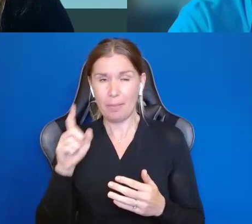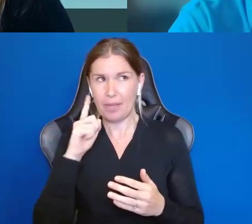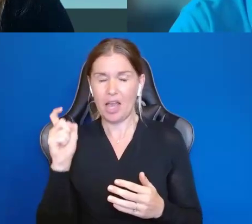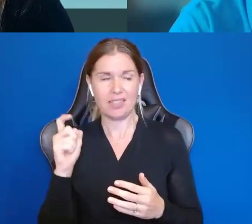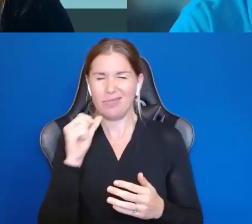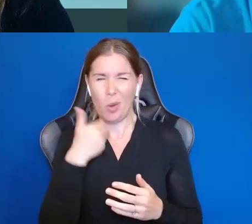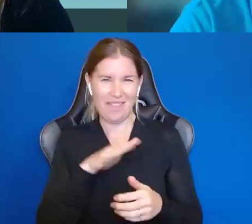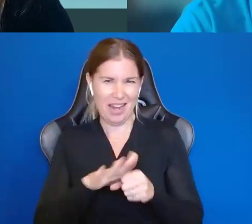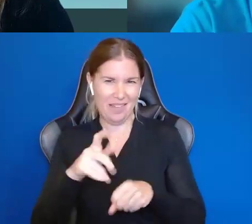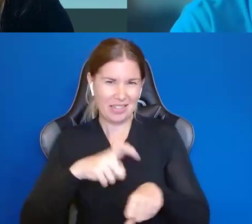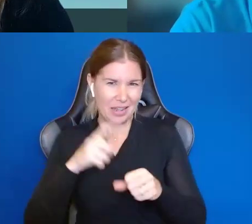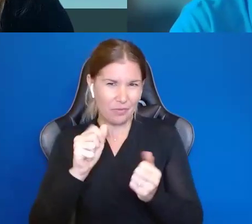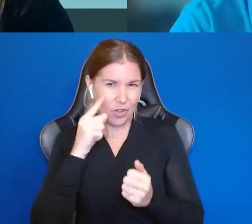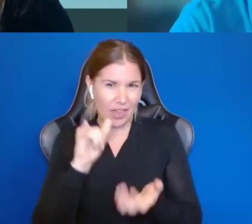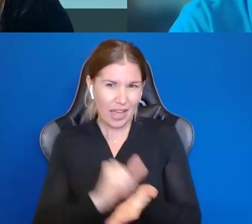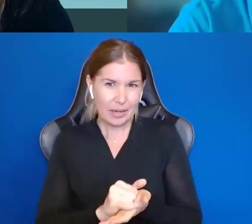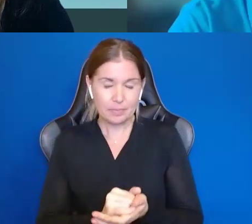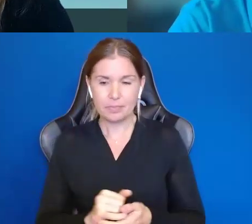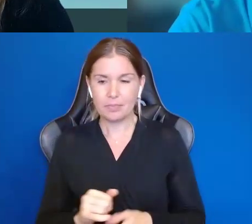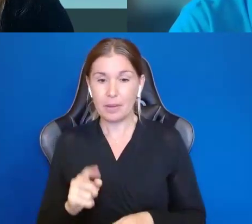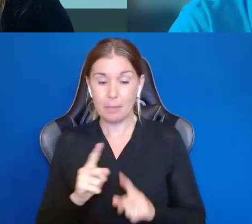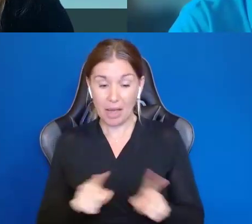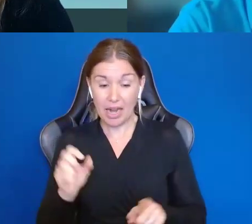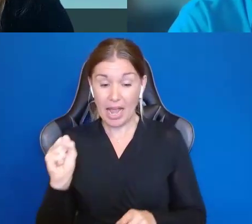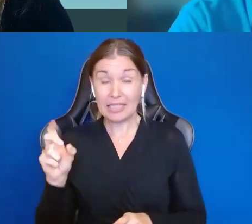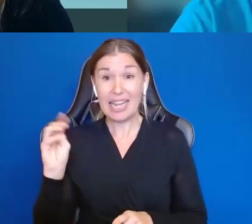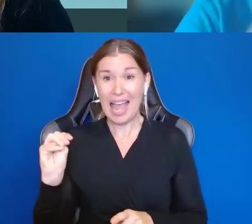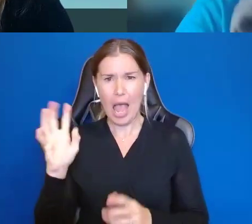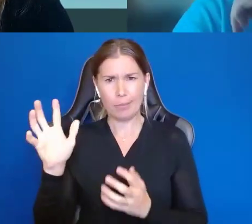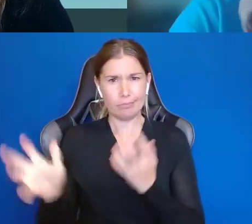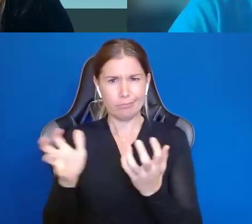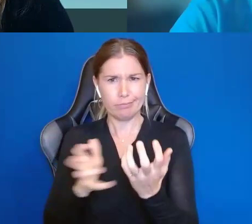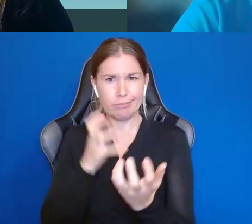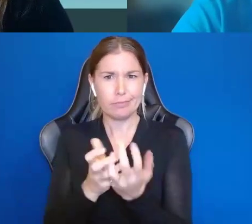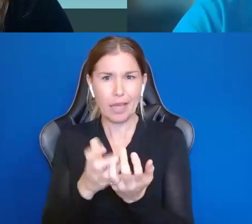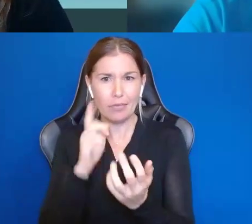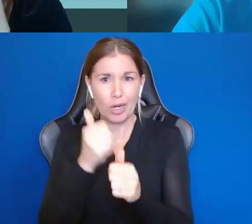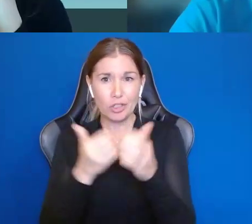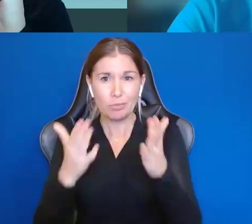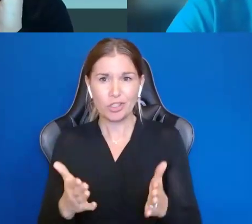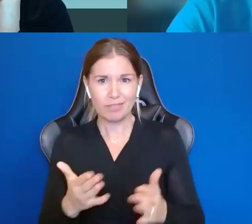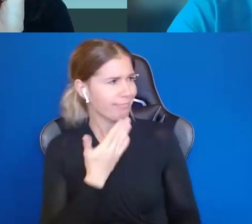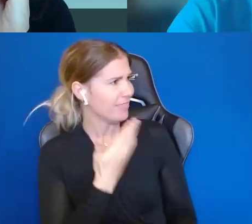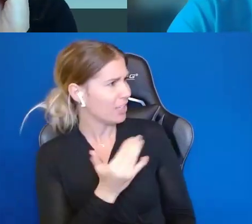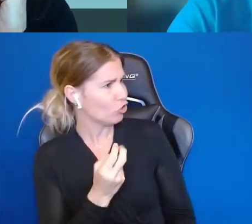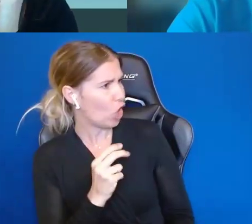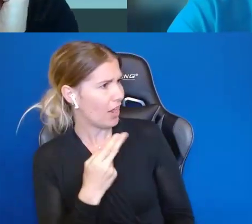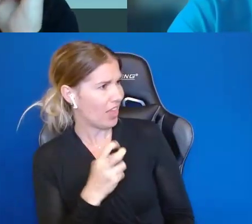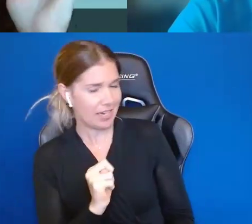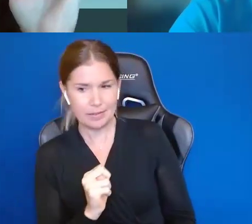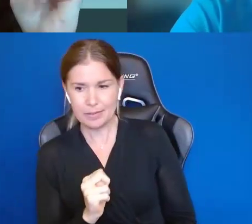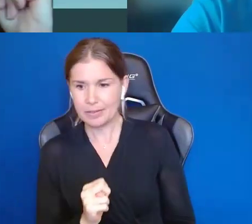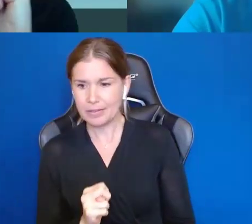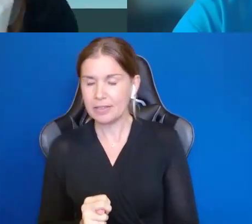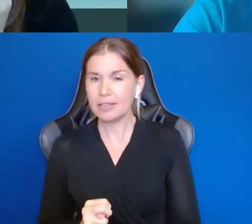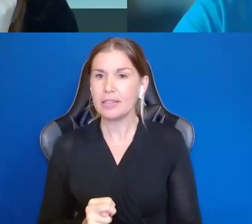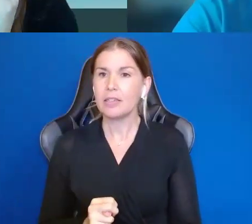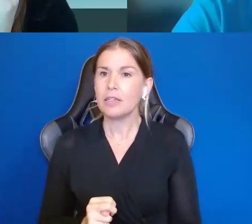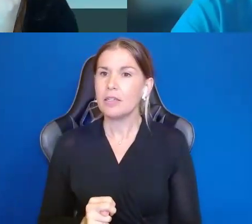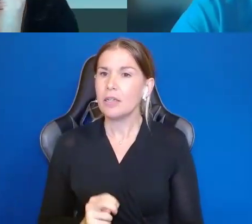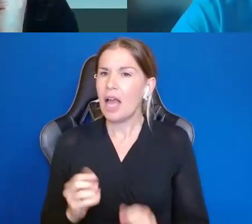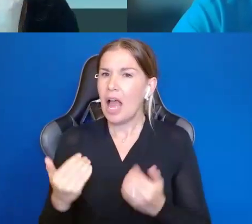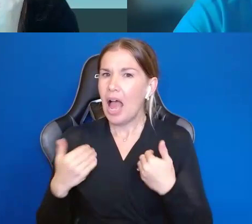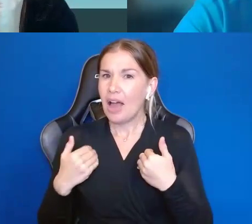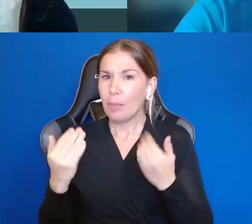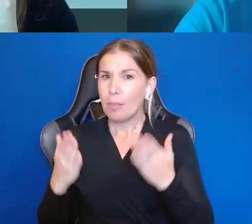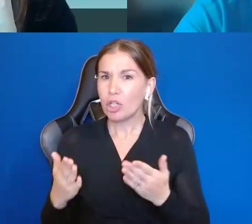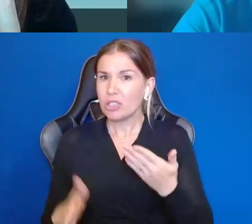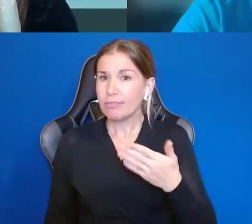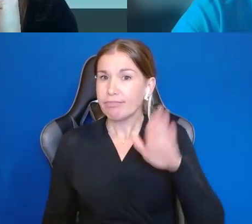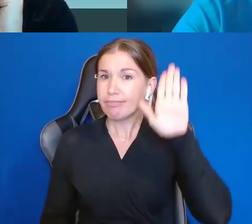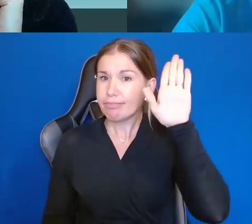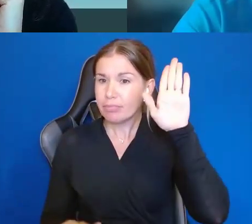but SDM is tailor made for financial decisions. >> NIKKI POWIS: Theresa, has raised their hand, did you want to come off